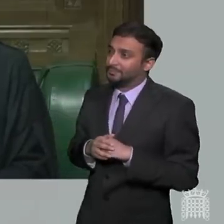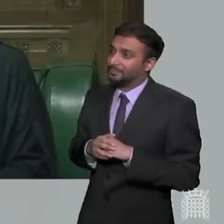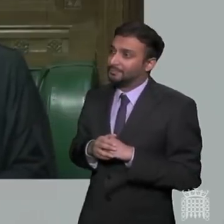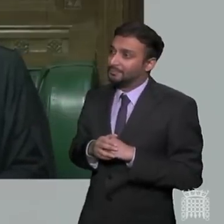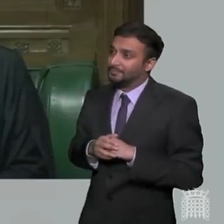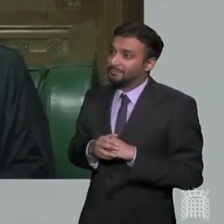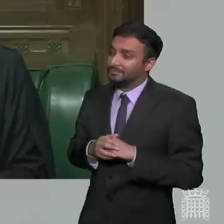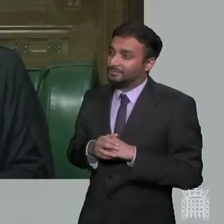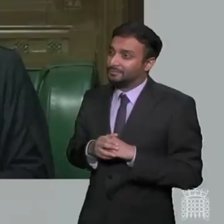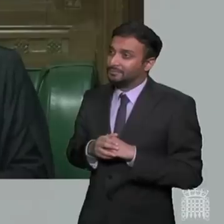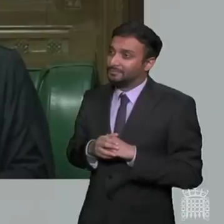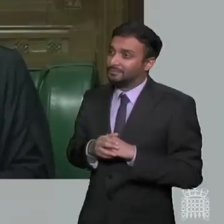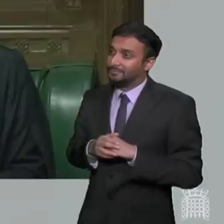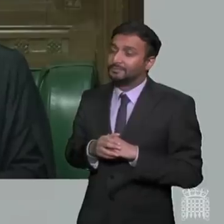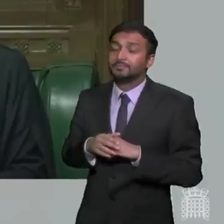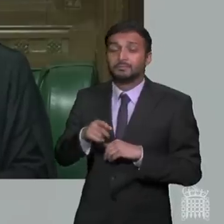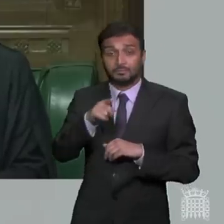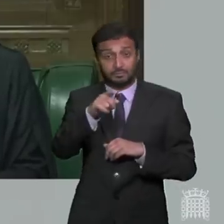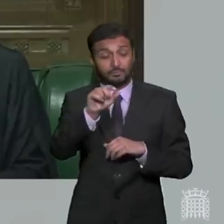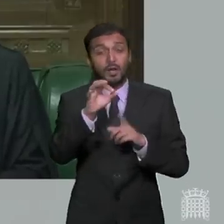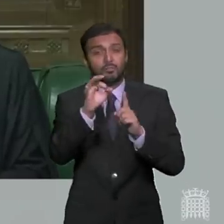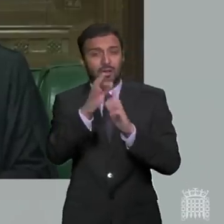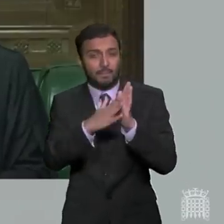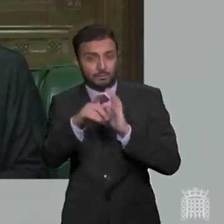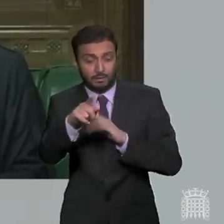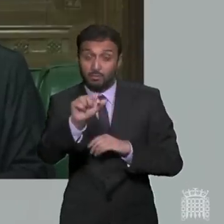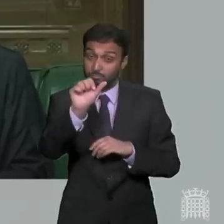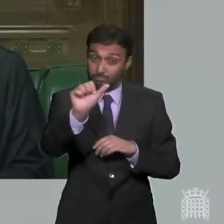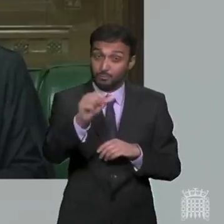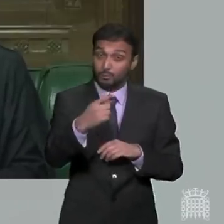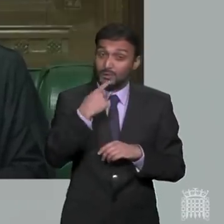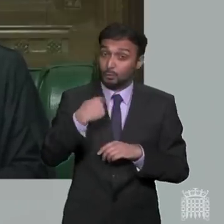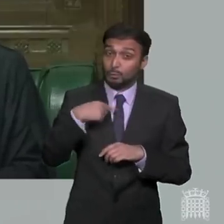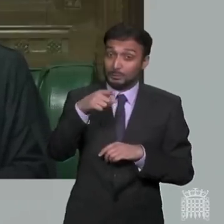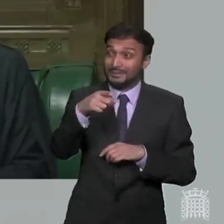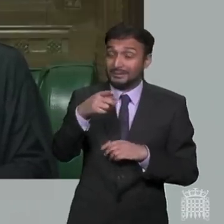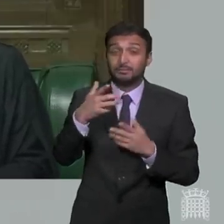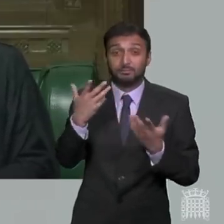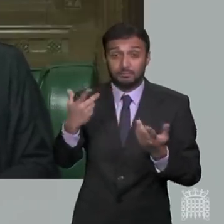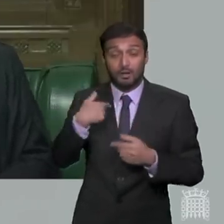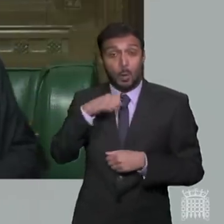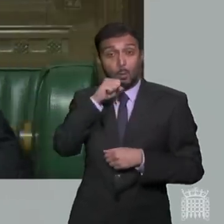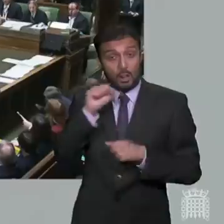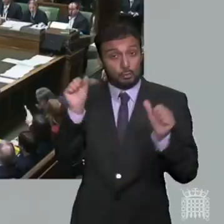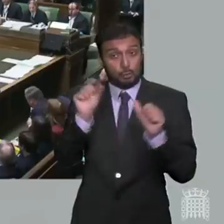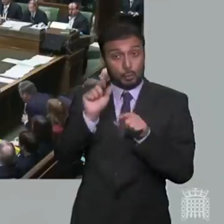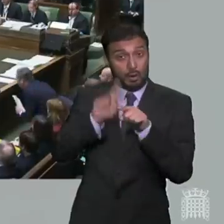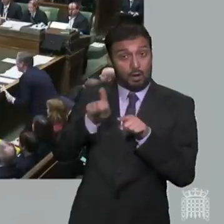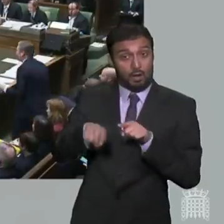You came to me, quite rightly, and said to me, “We want to get through Prime Minister’s questions. I’m going to give short answers.” Please stick to what you said.